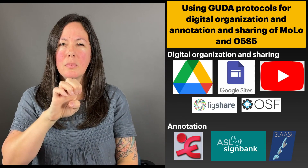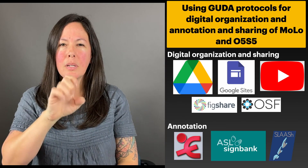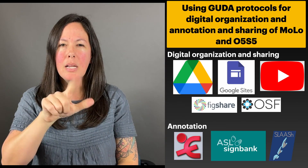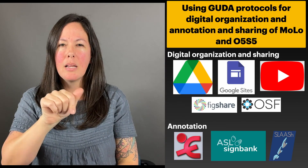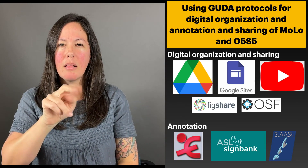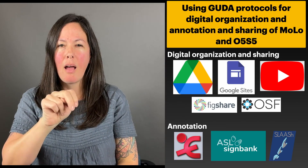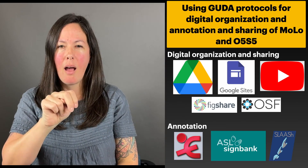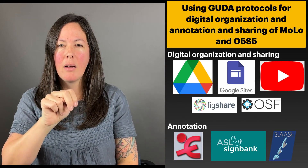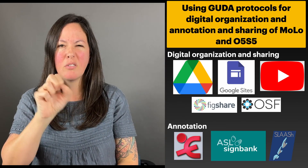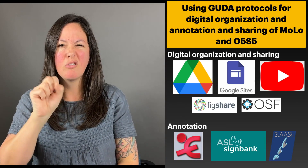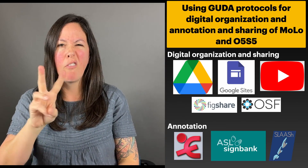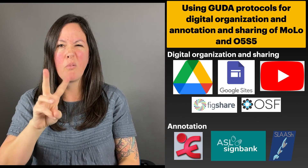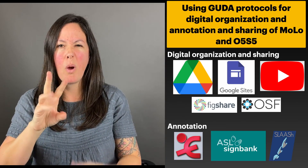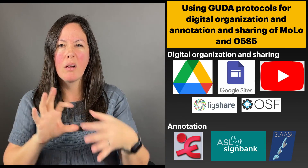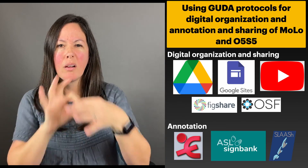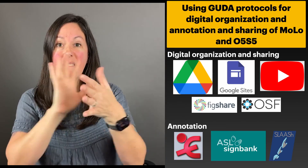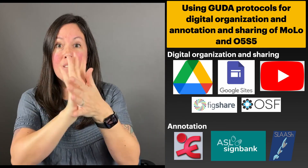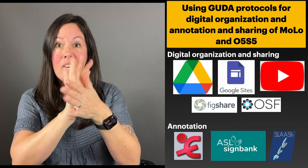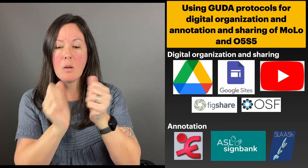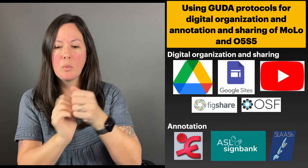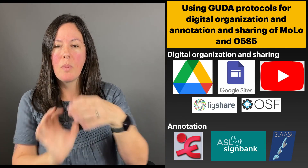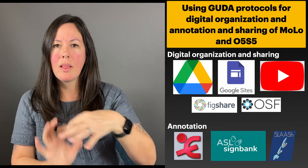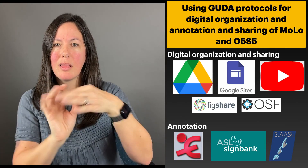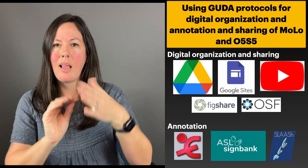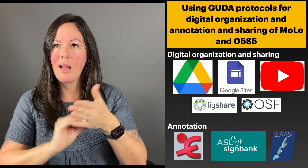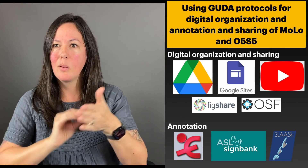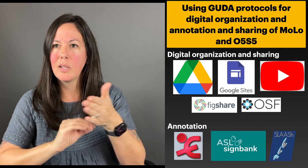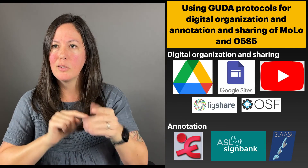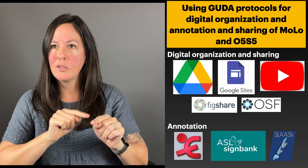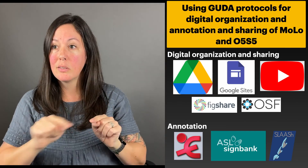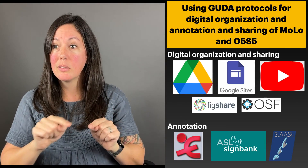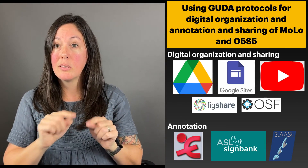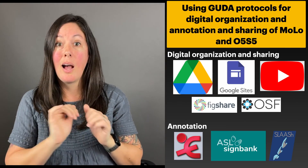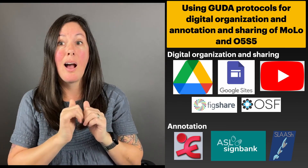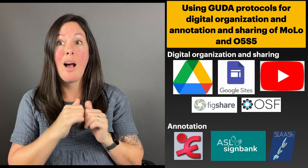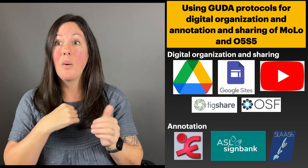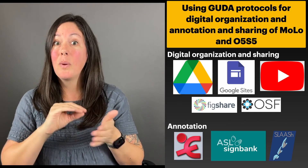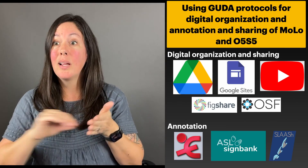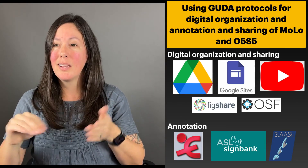is through annotation which which I'm showing here the icon for the Elon